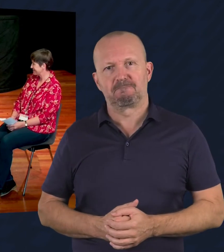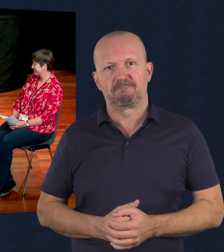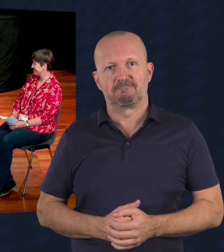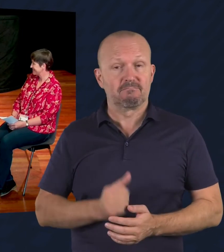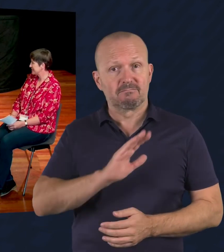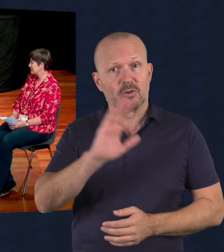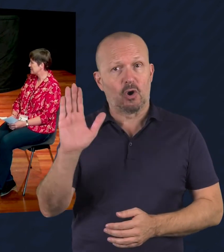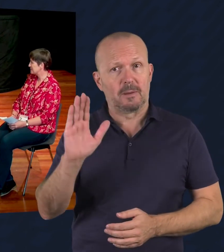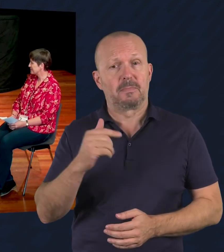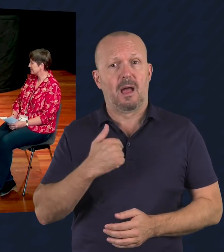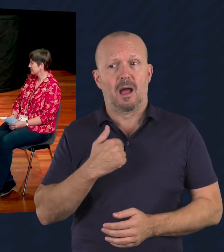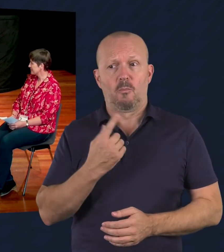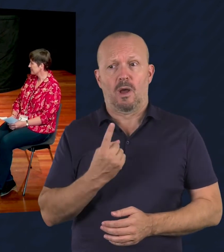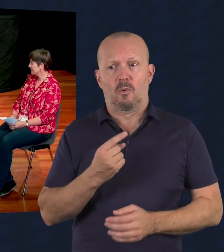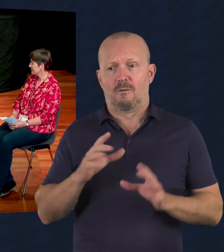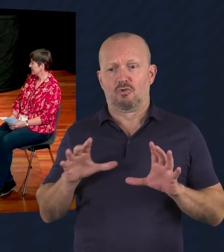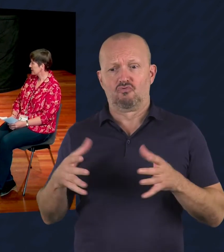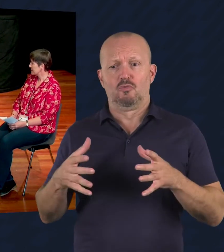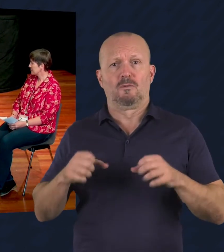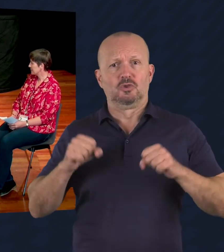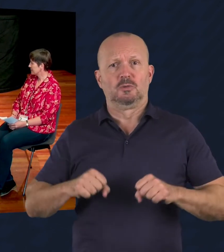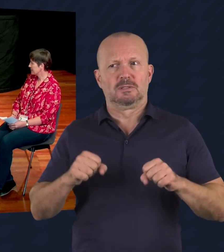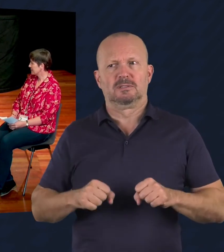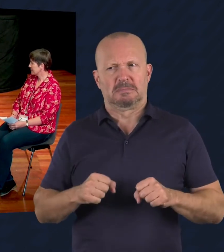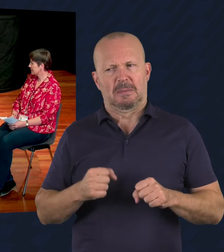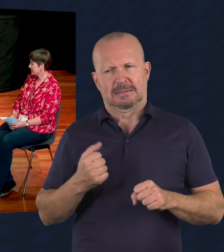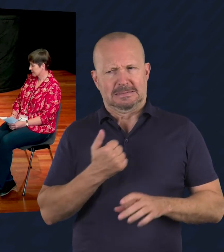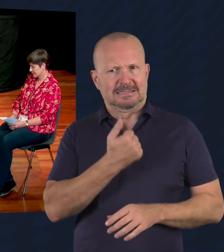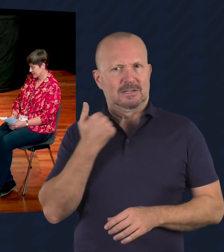Kia ora. So, I'm one of many students who actually,